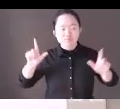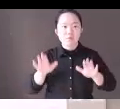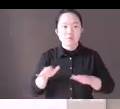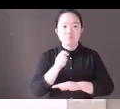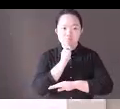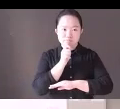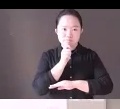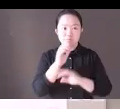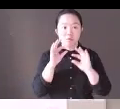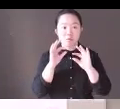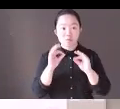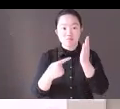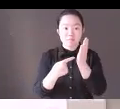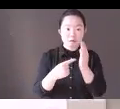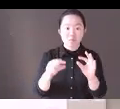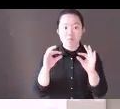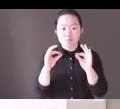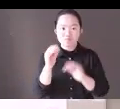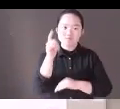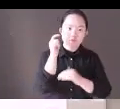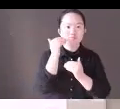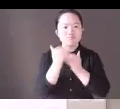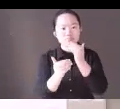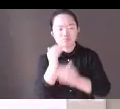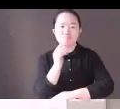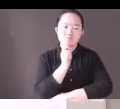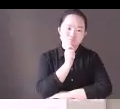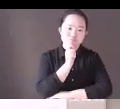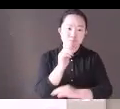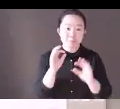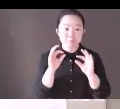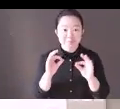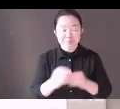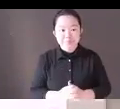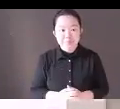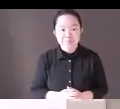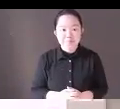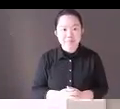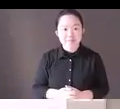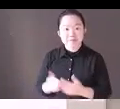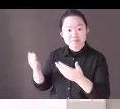saying we also have um our colleague Rachel from the US who have woken up extremely early just to